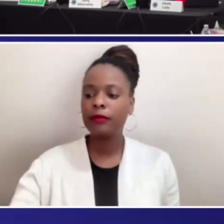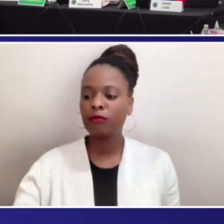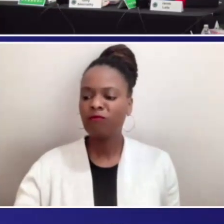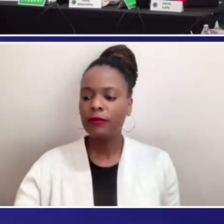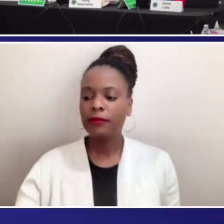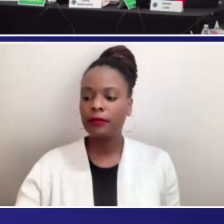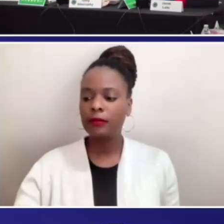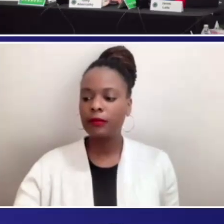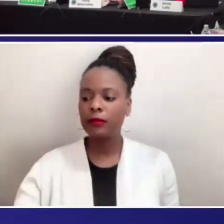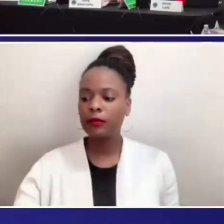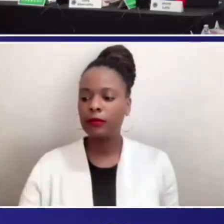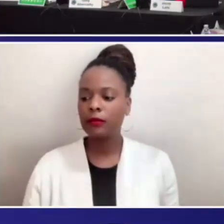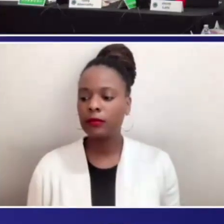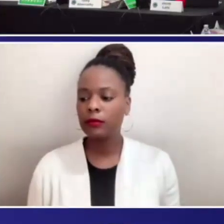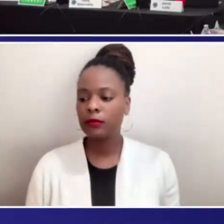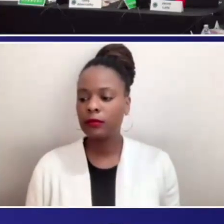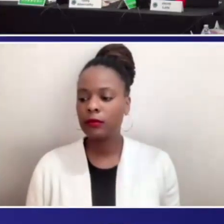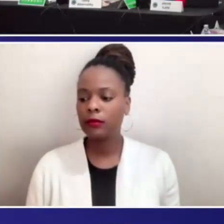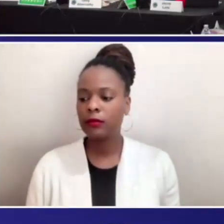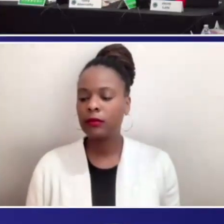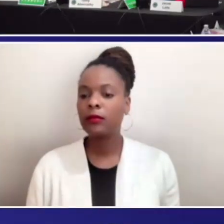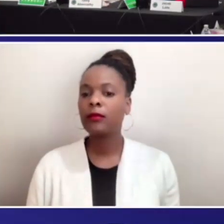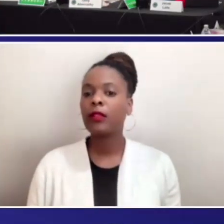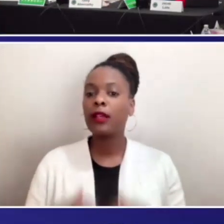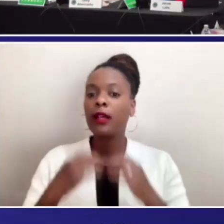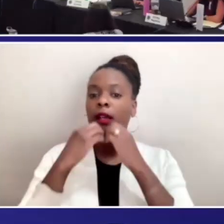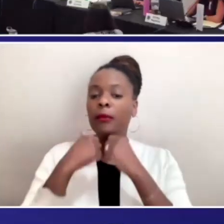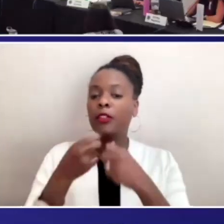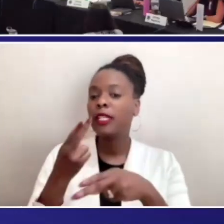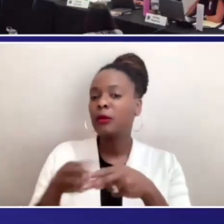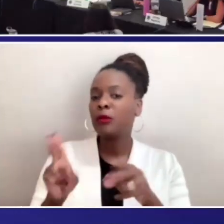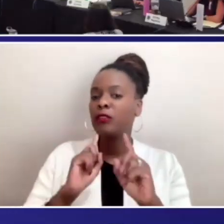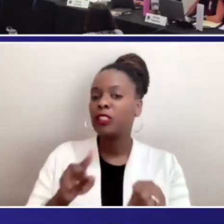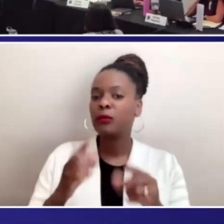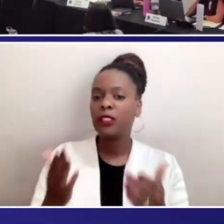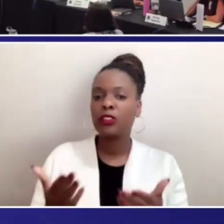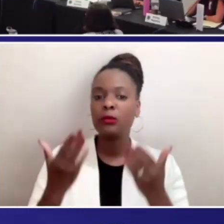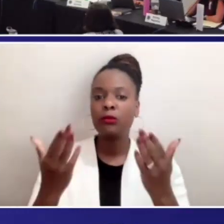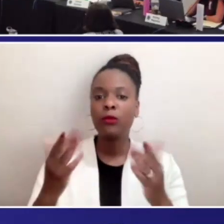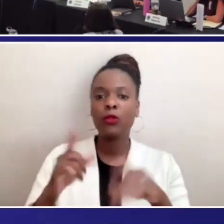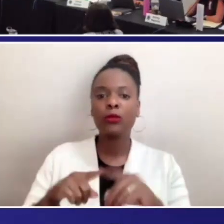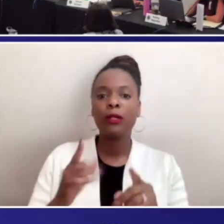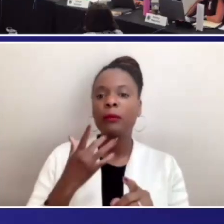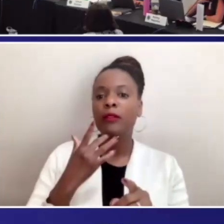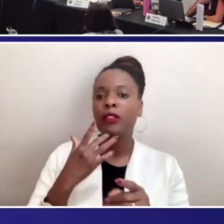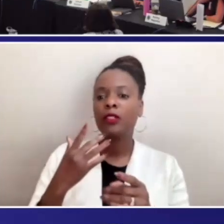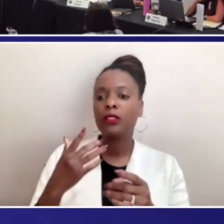I appreciate the, the brief response to our proposal, but we would like to discuss it further, so perhaps a caucus is appropriate.